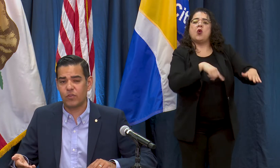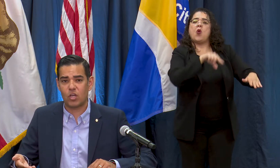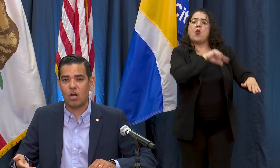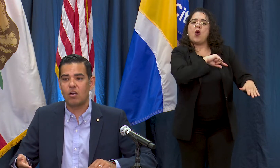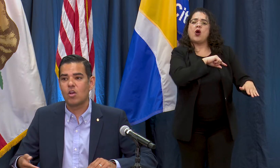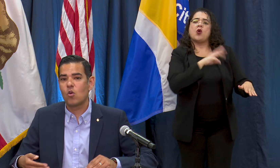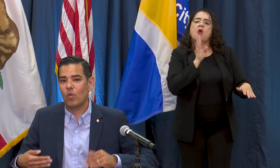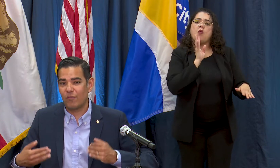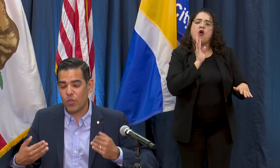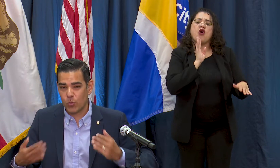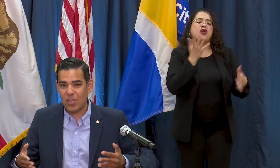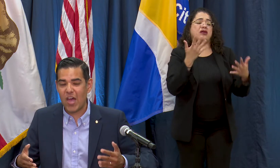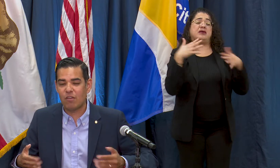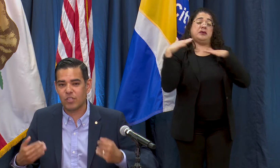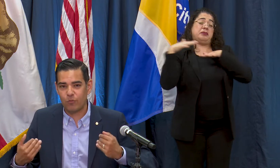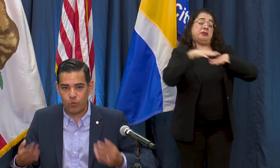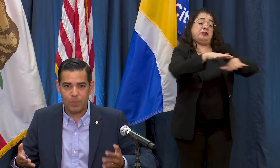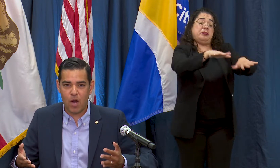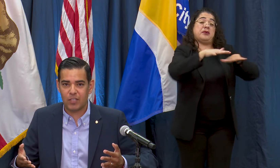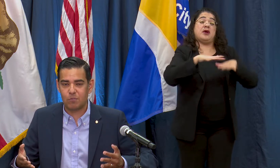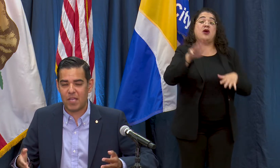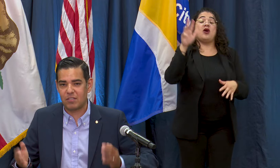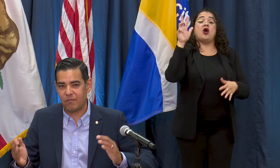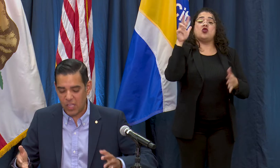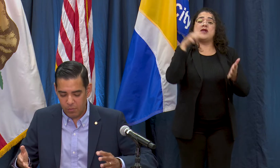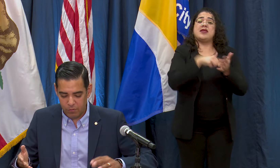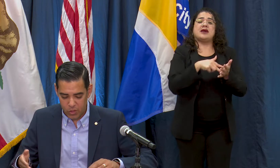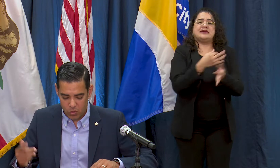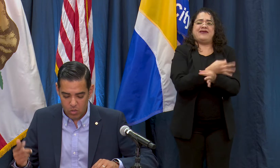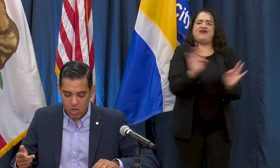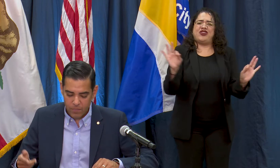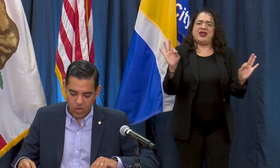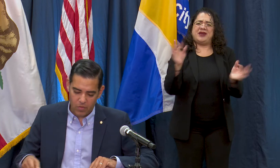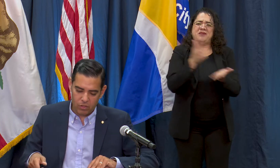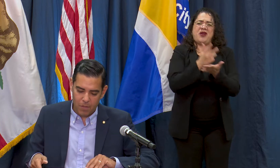your car. We have 3,000 free parking spaces available for you on the